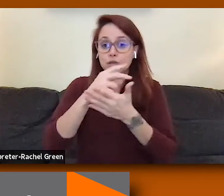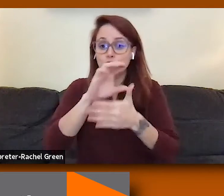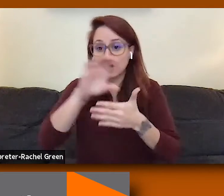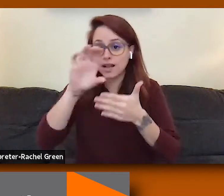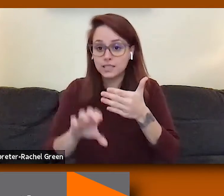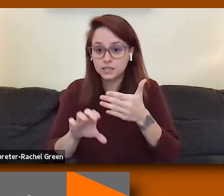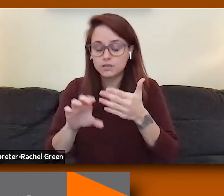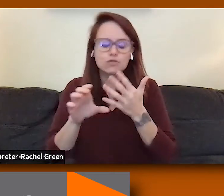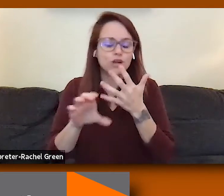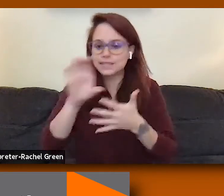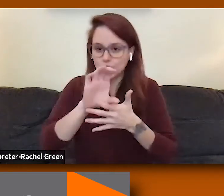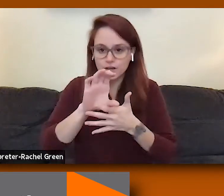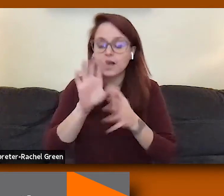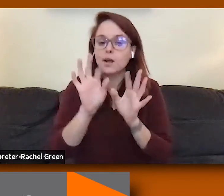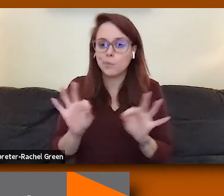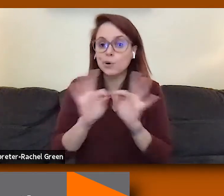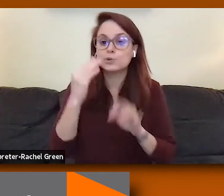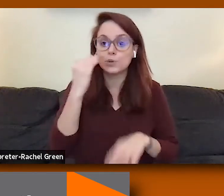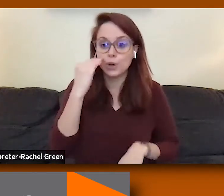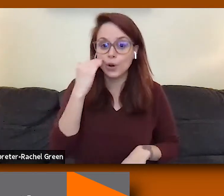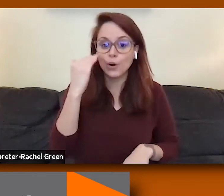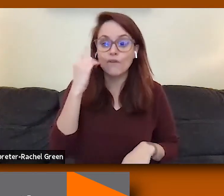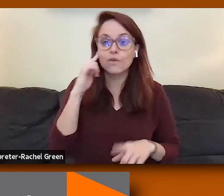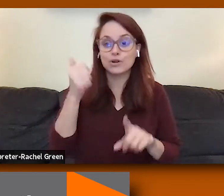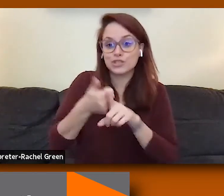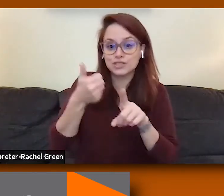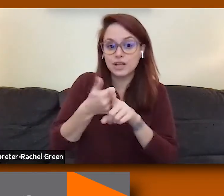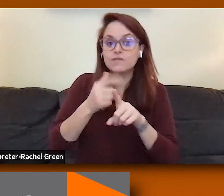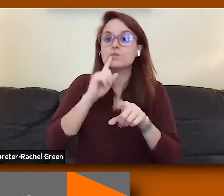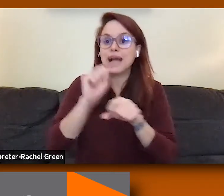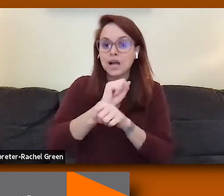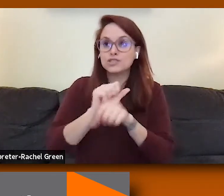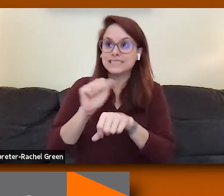to preparing a successful and competitive application.